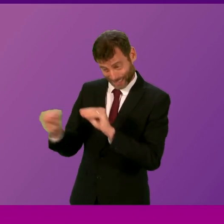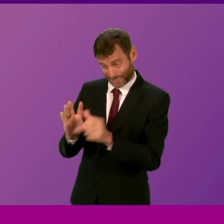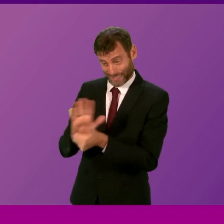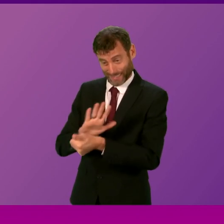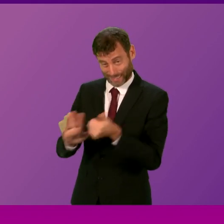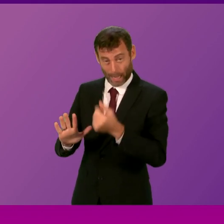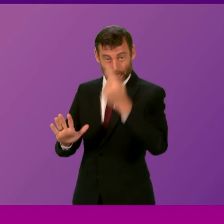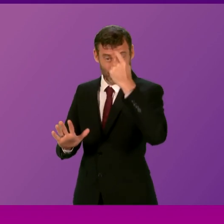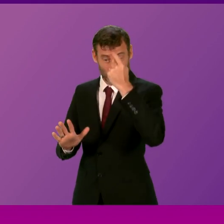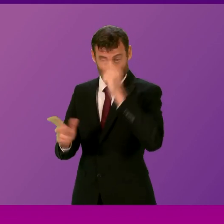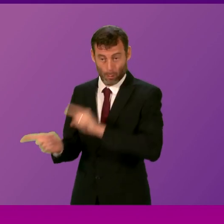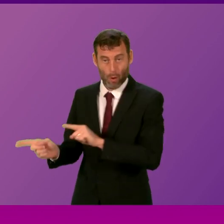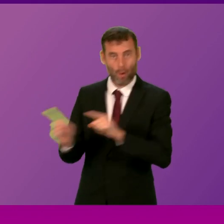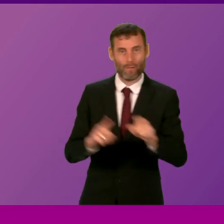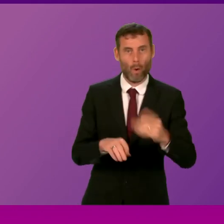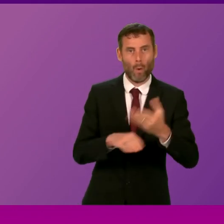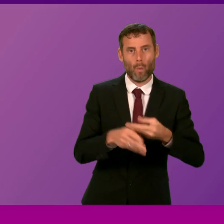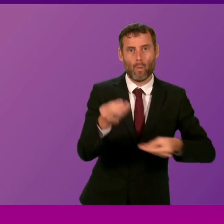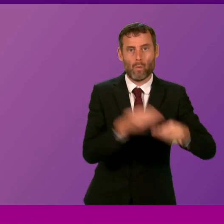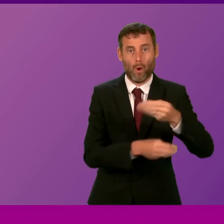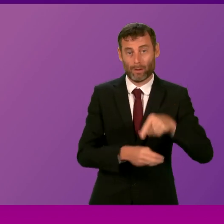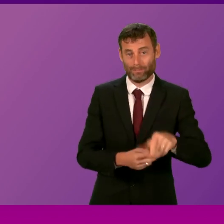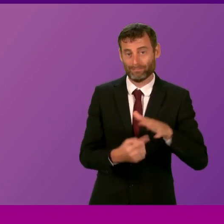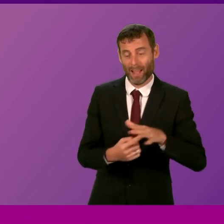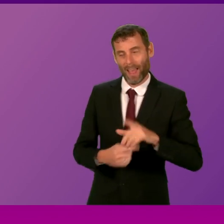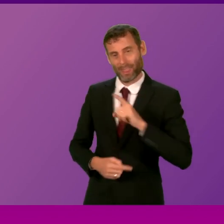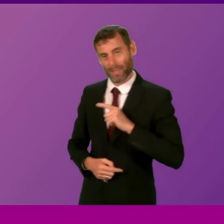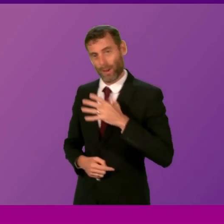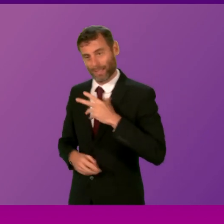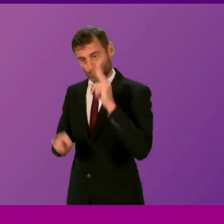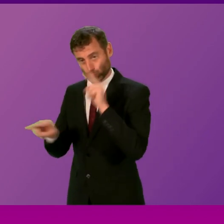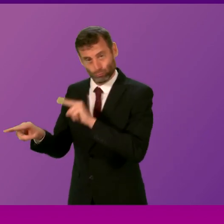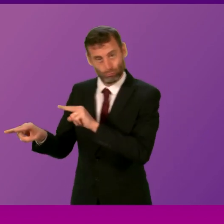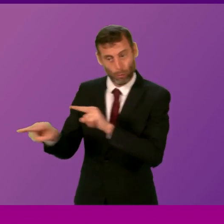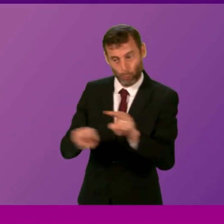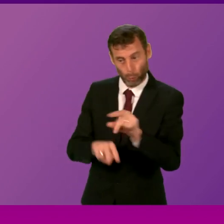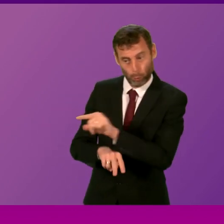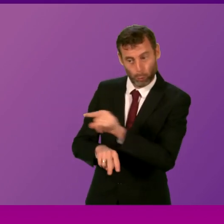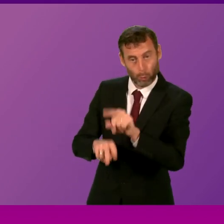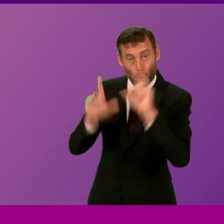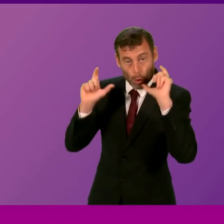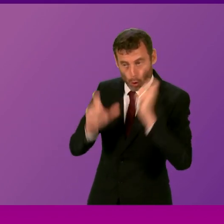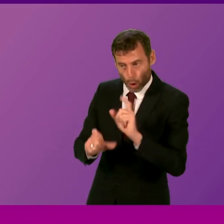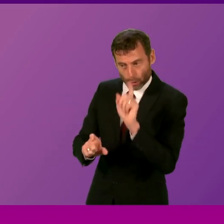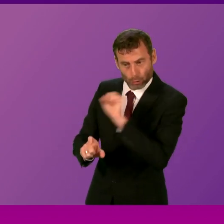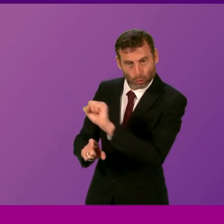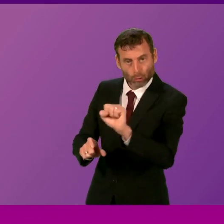we are keen to see the forward-looking review from Professor Withers being implemented in